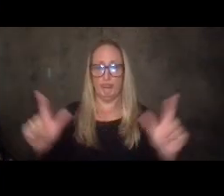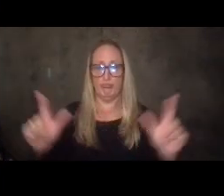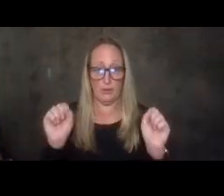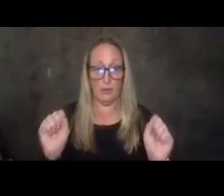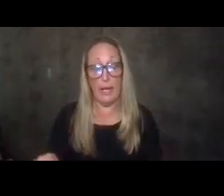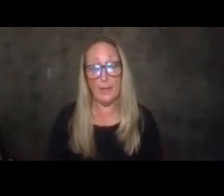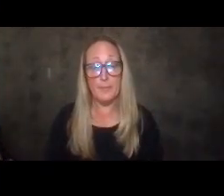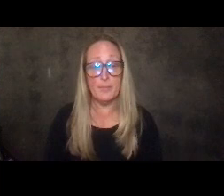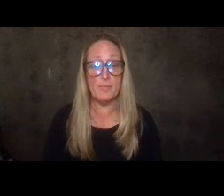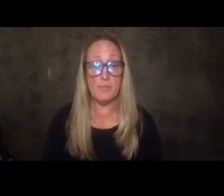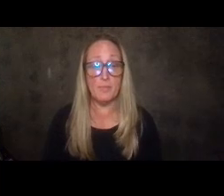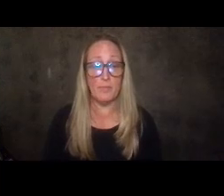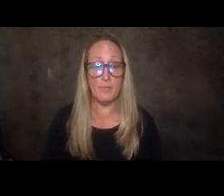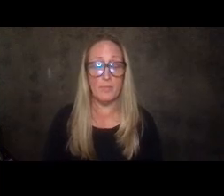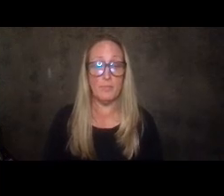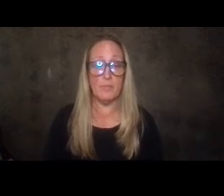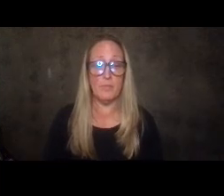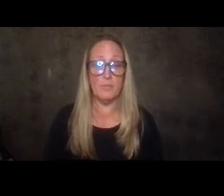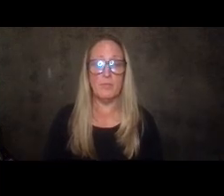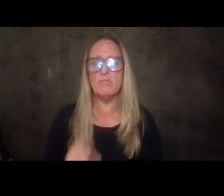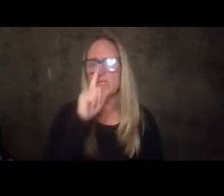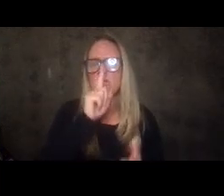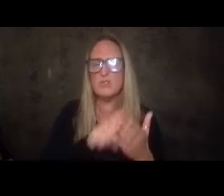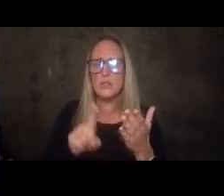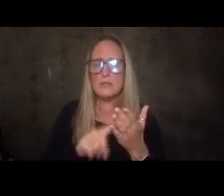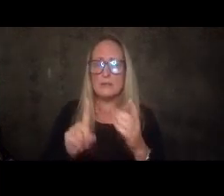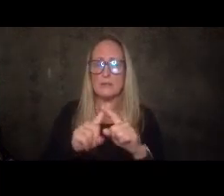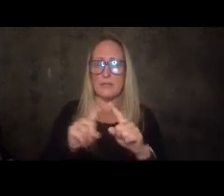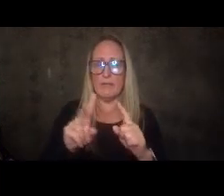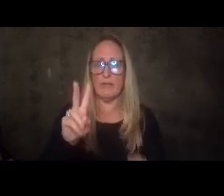K. Now let's check out the different views that we have I